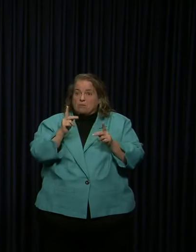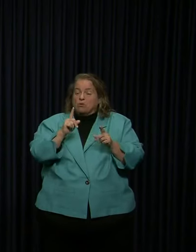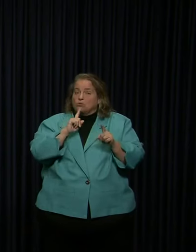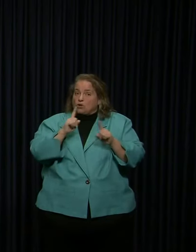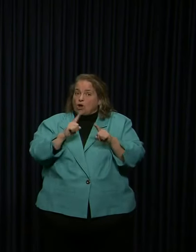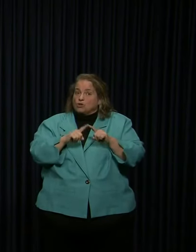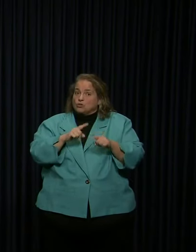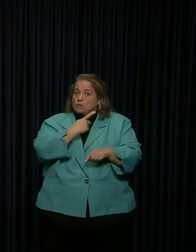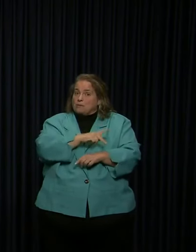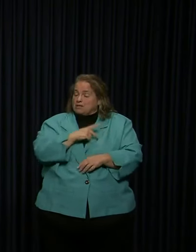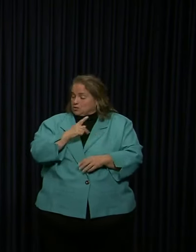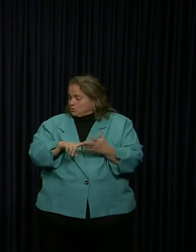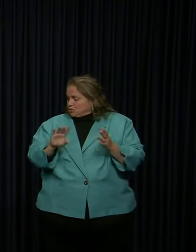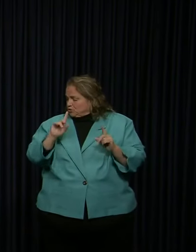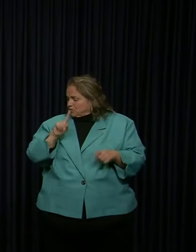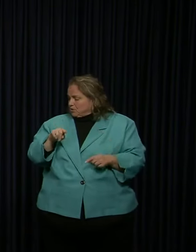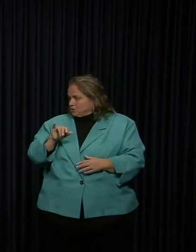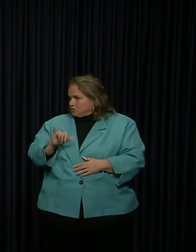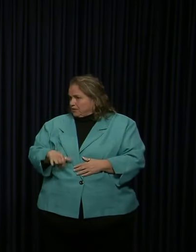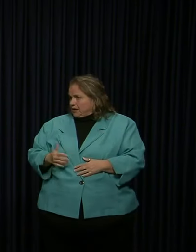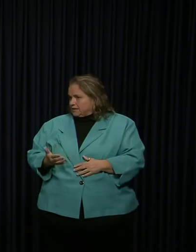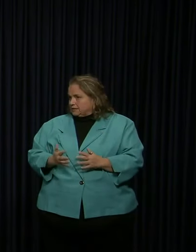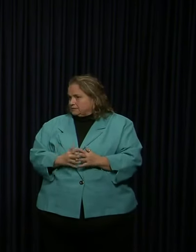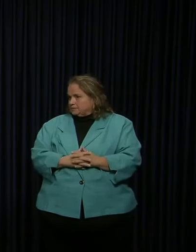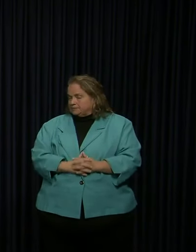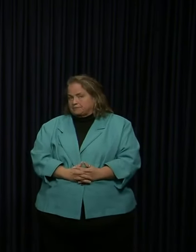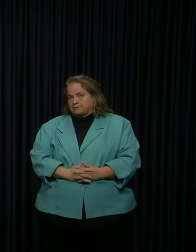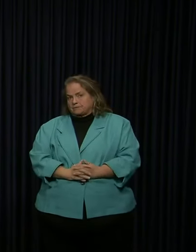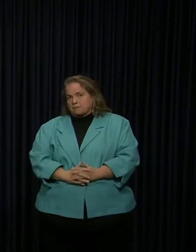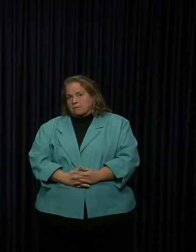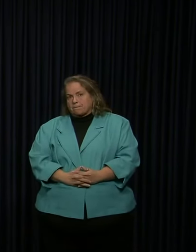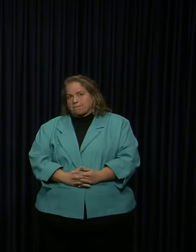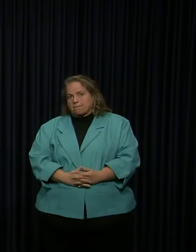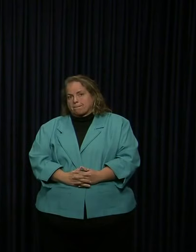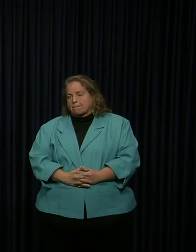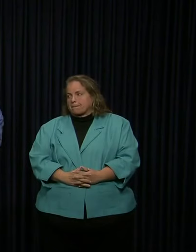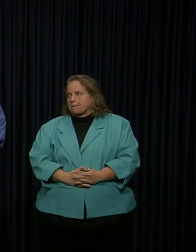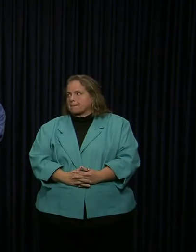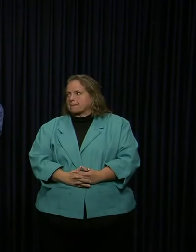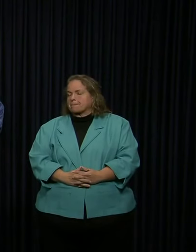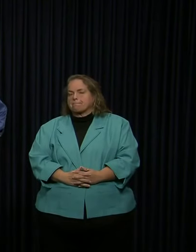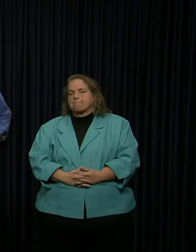SYMPTOMS -- THE TEST WE BELIEVE SHOULD BE VERY USEFUL.